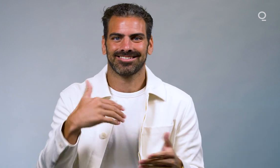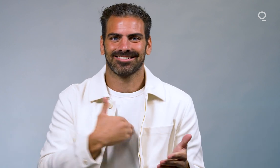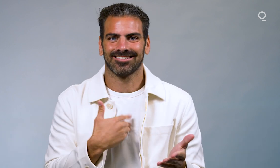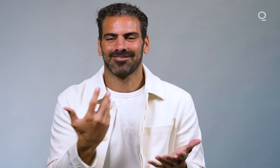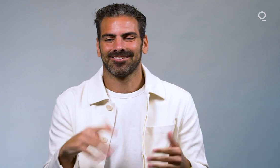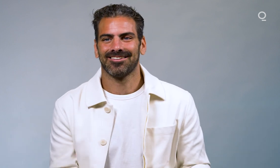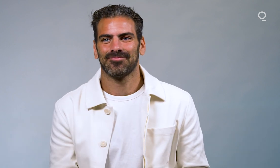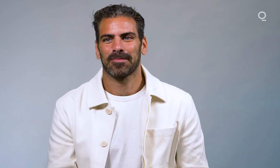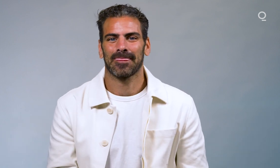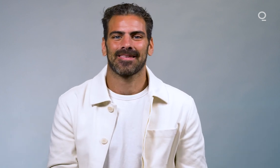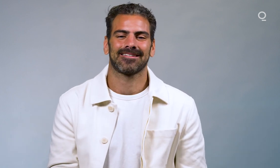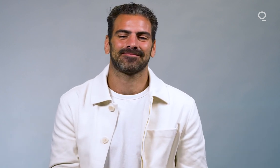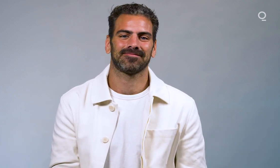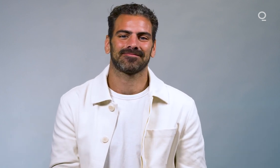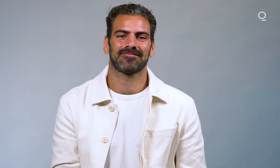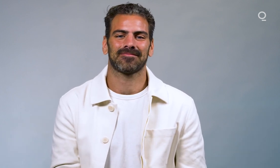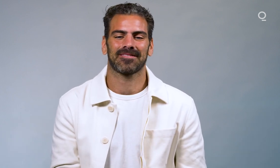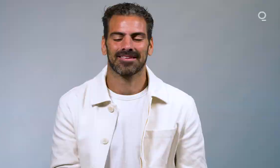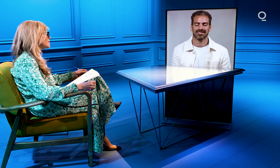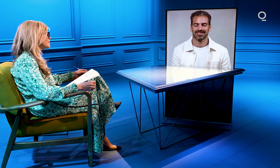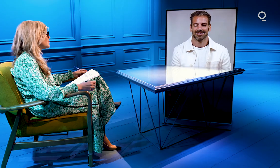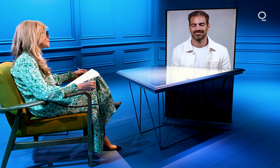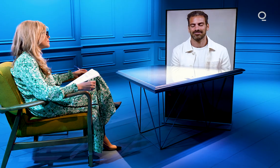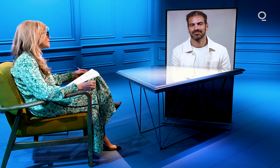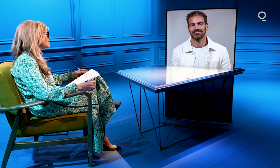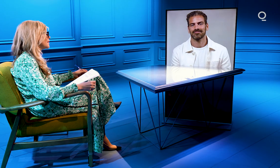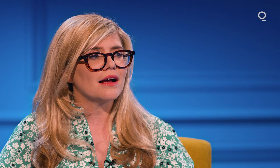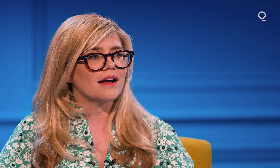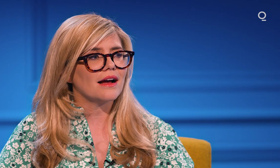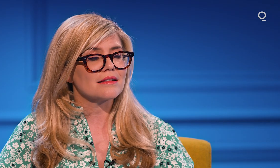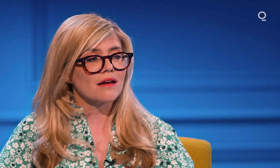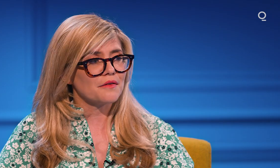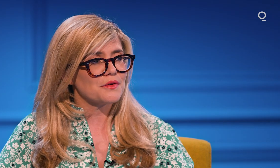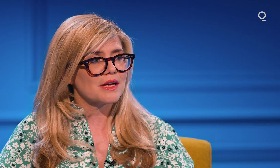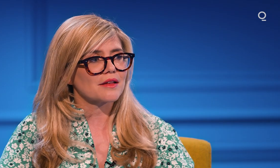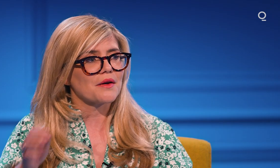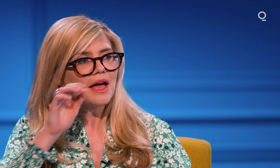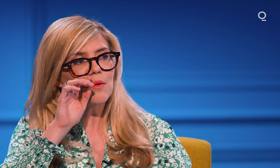But also there's a cultural nuance that's really ingrained in us that I think really shows on the screen. I had a son a few years ago